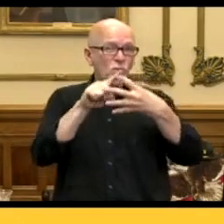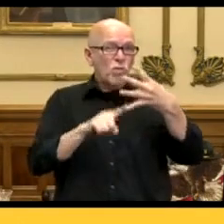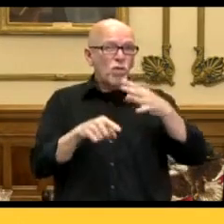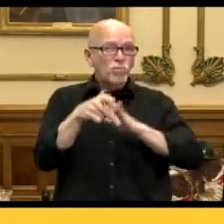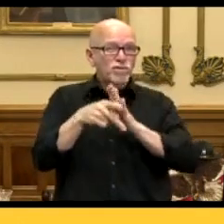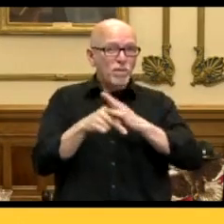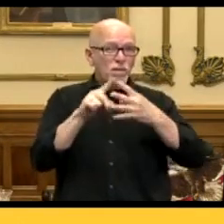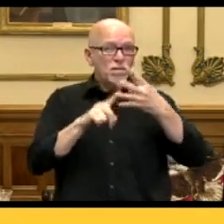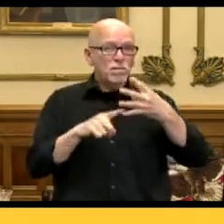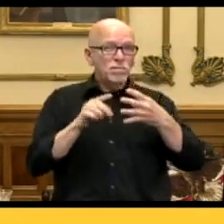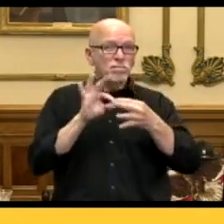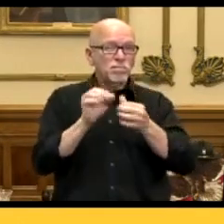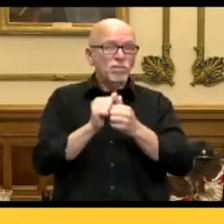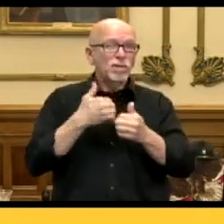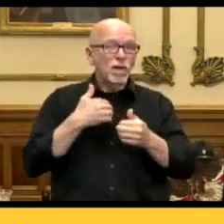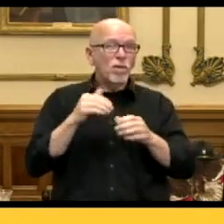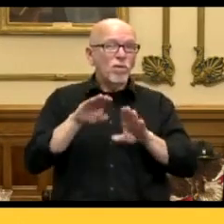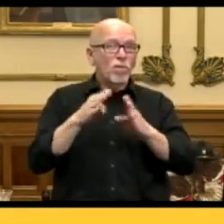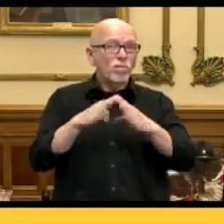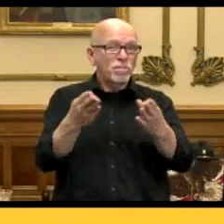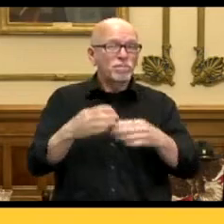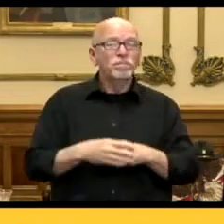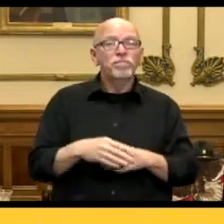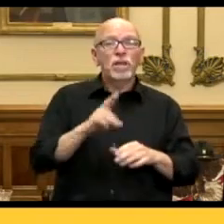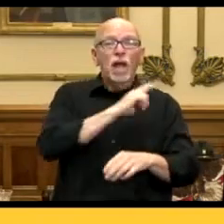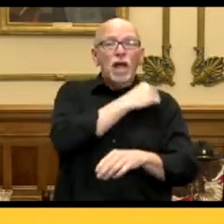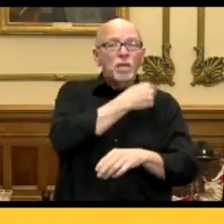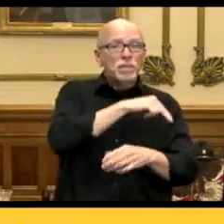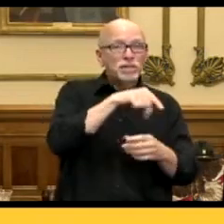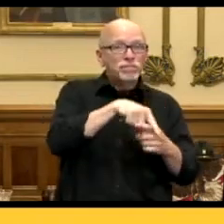for are phased, reopening, hospitalization, search capacity,